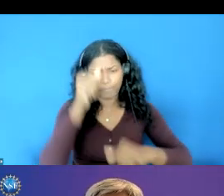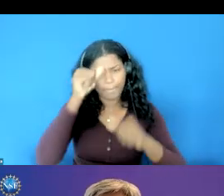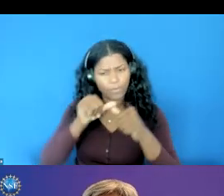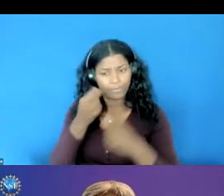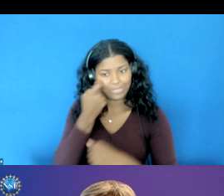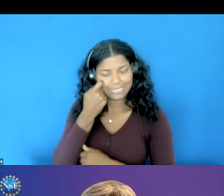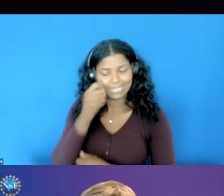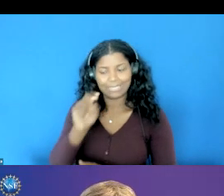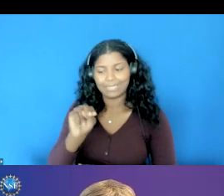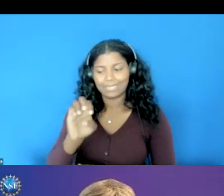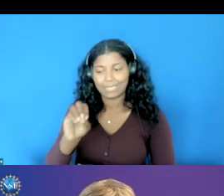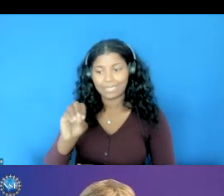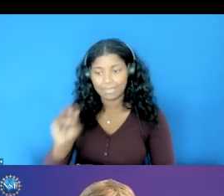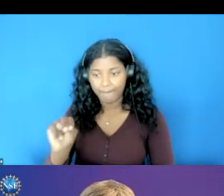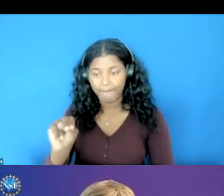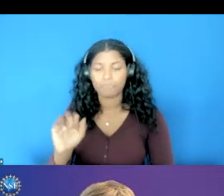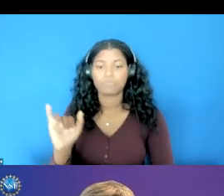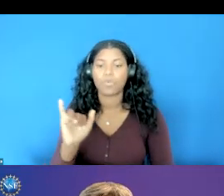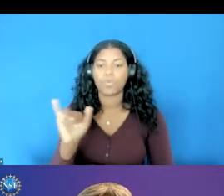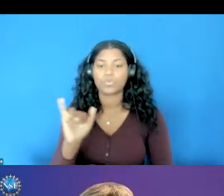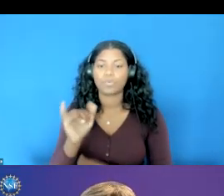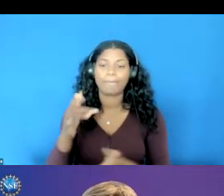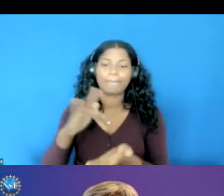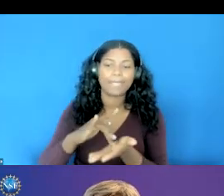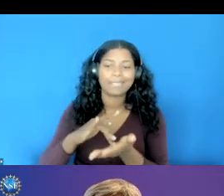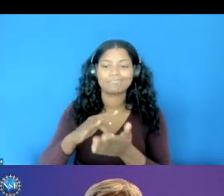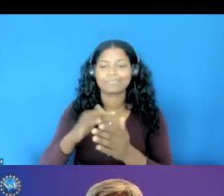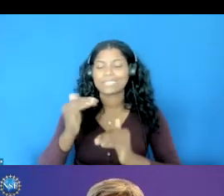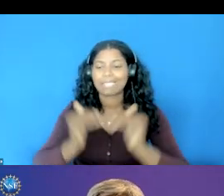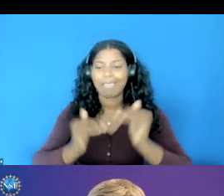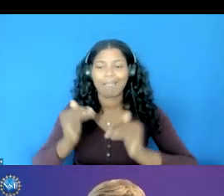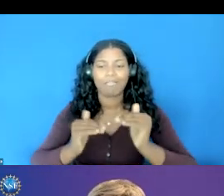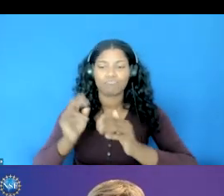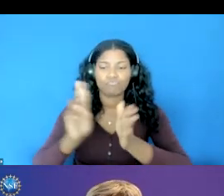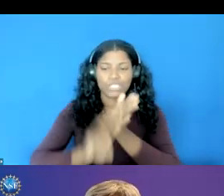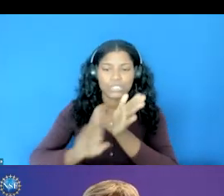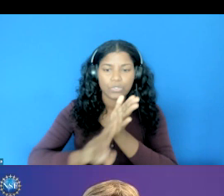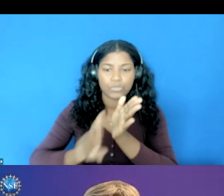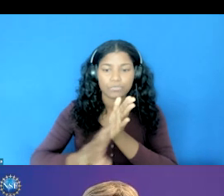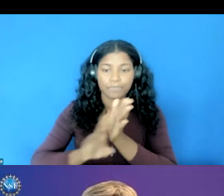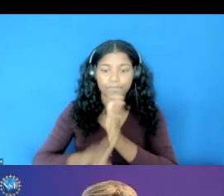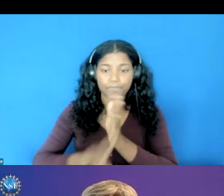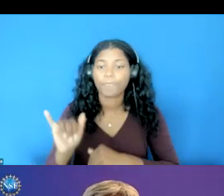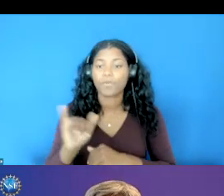and mid-scale research infrastructure. And the most recent venture is this open call for an information synthesis center